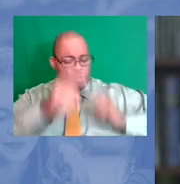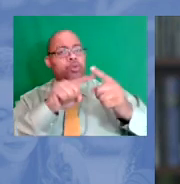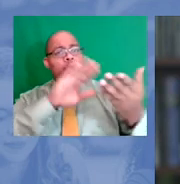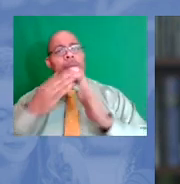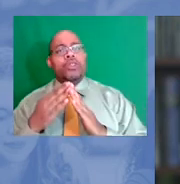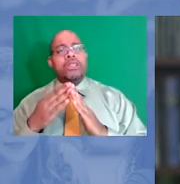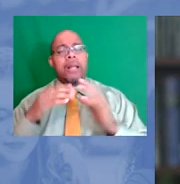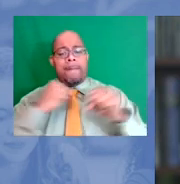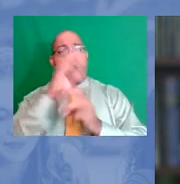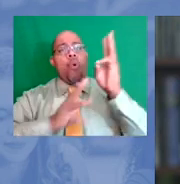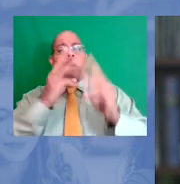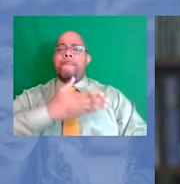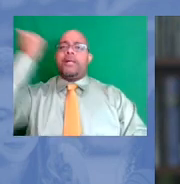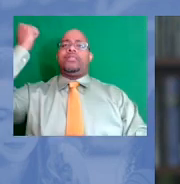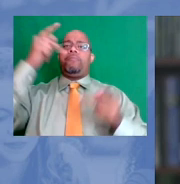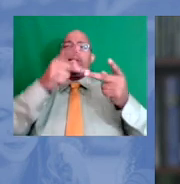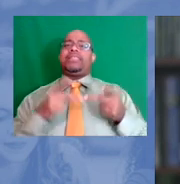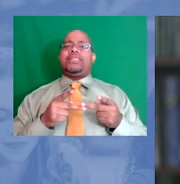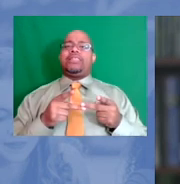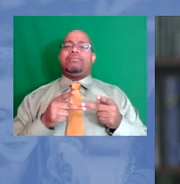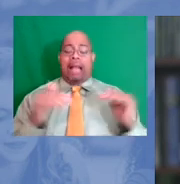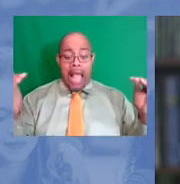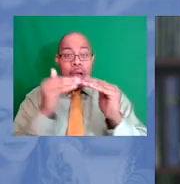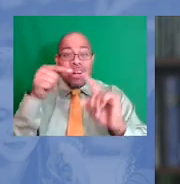PLACE. EQUITY IS NOT A PASSING BUZZWORD BUT ONGOING